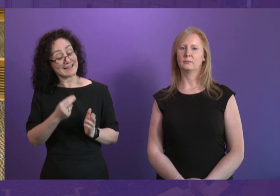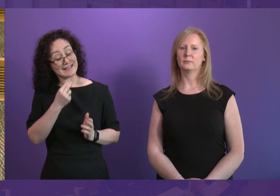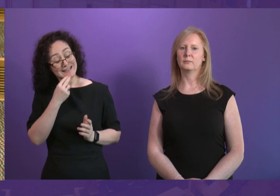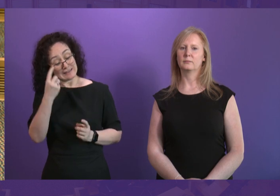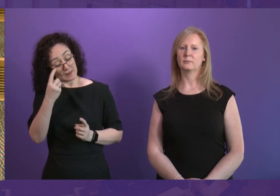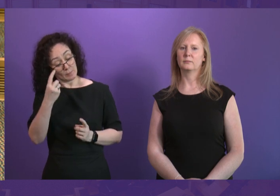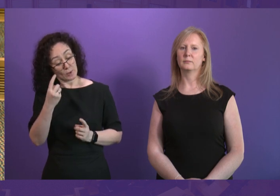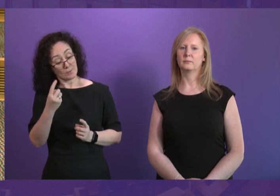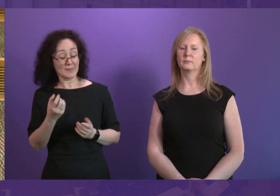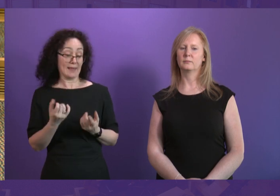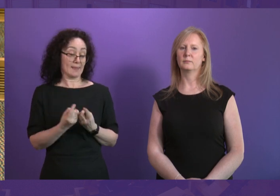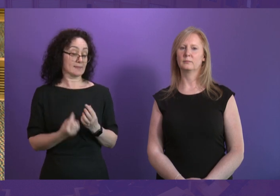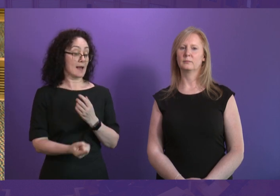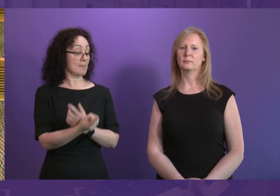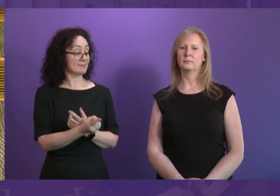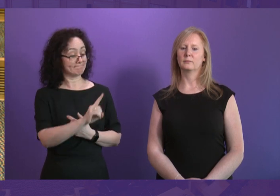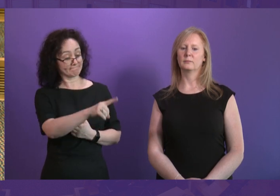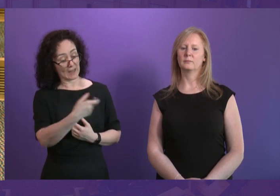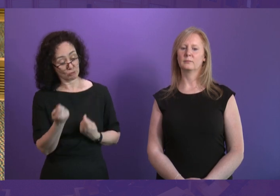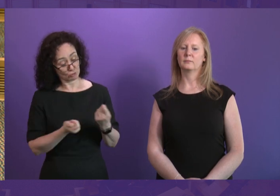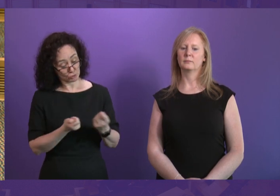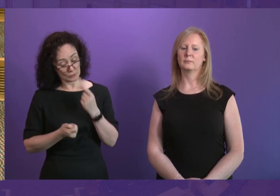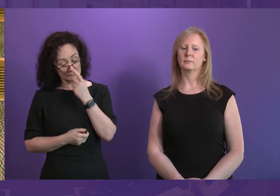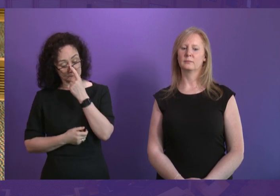overall satisfaction have been adjusted, as required by the contract, for two reasons: